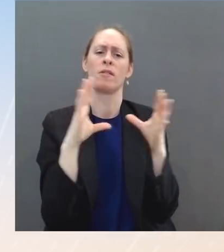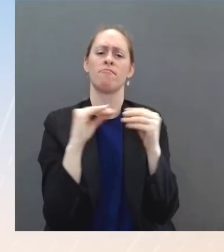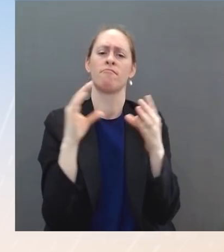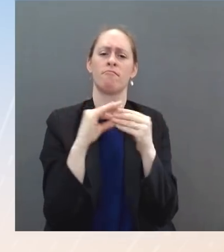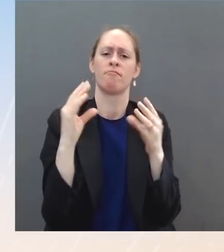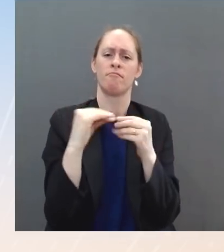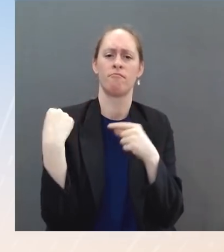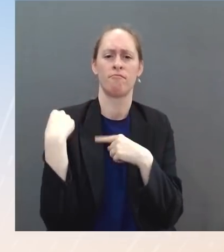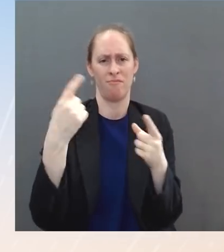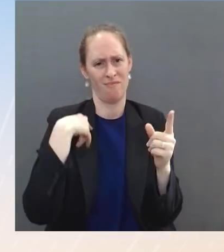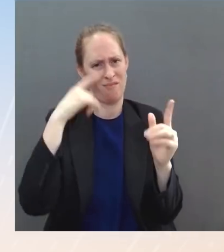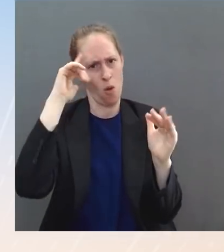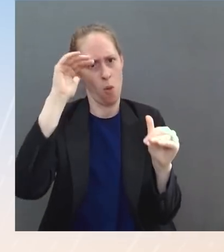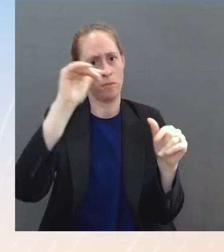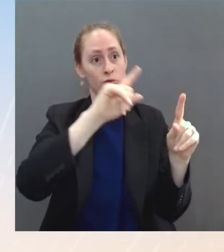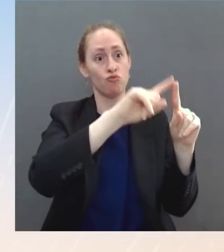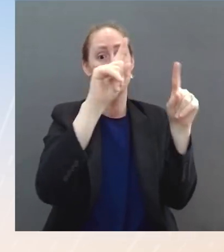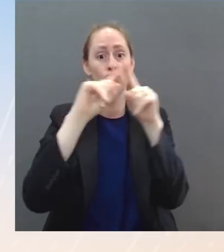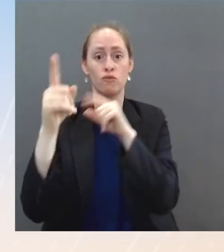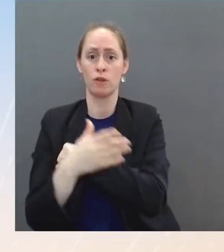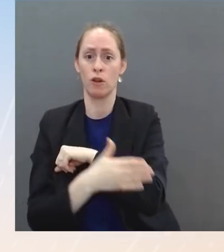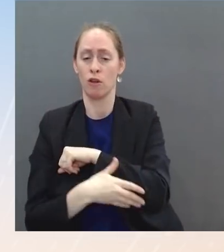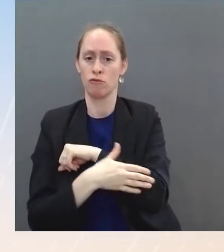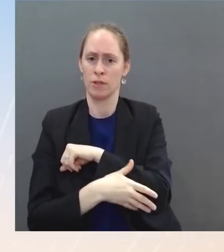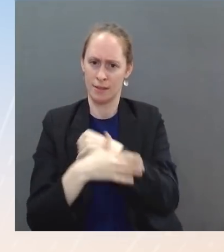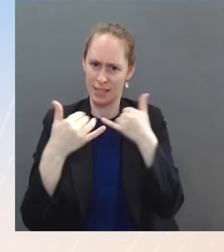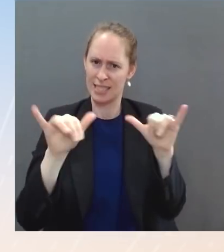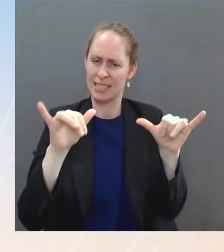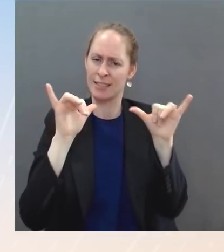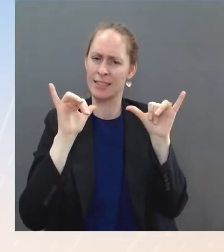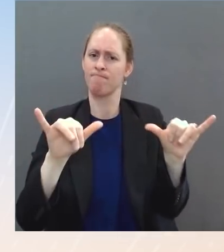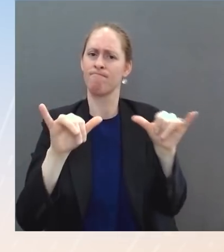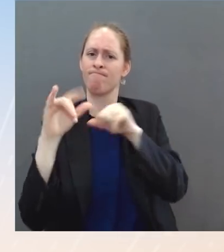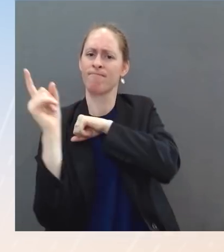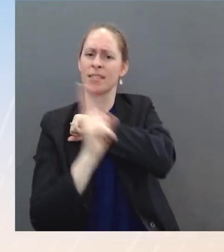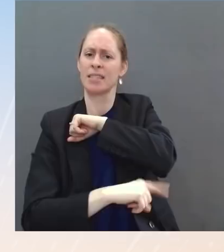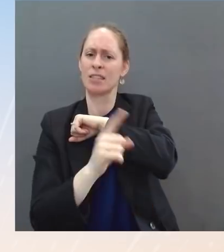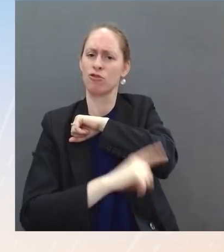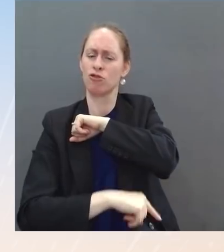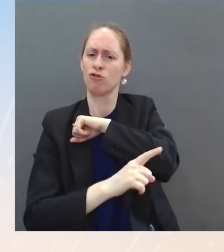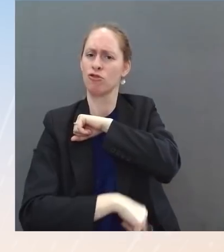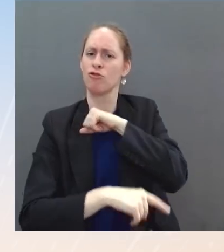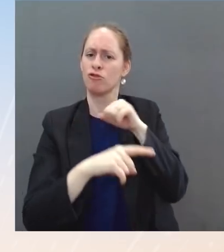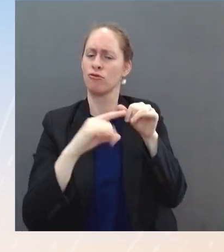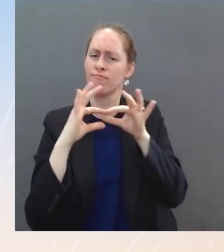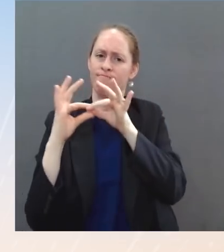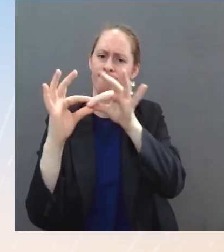and that we are implementing around the world. As you noted -- so let me start with India, if that's okay. As you noted, Daleep Singh,